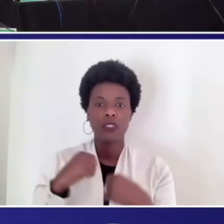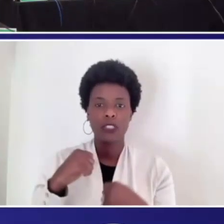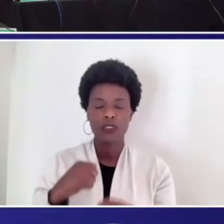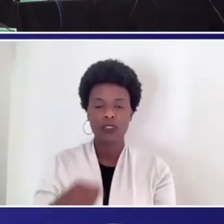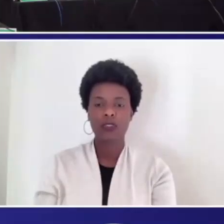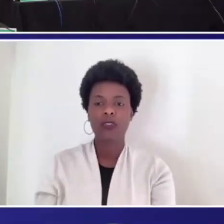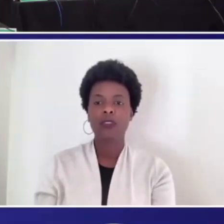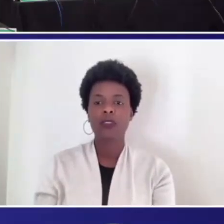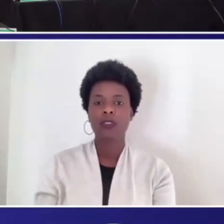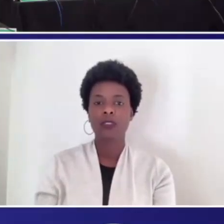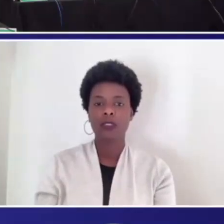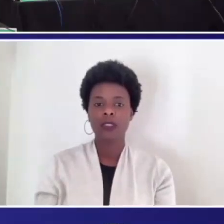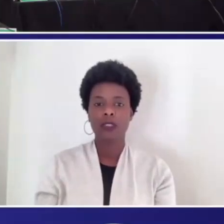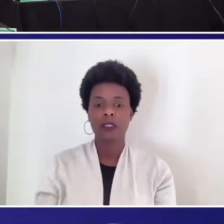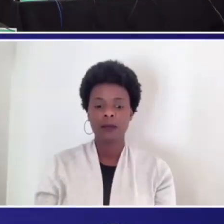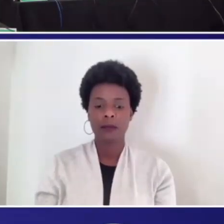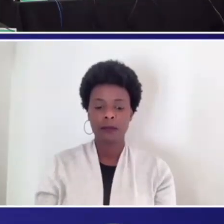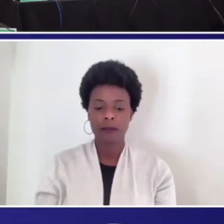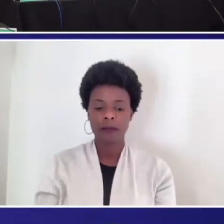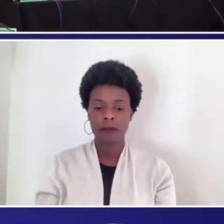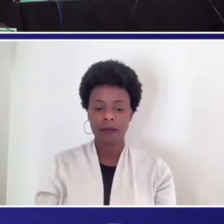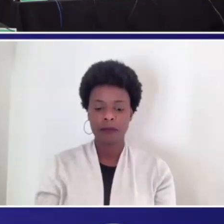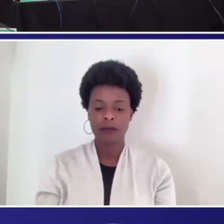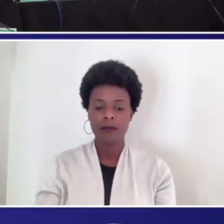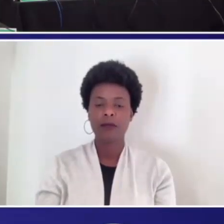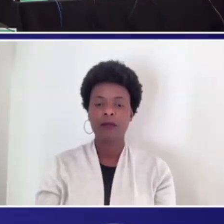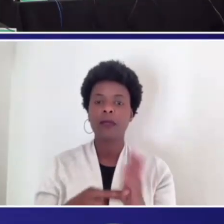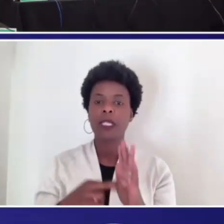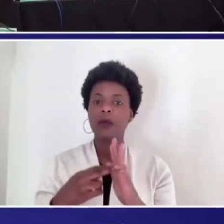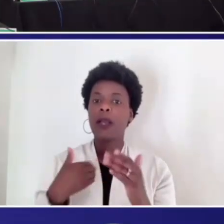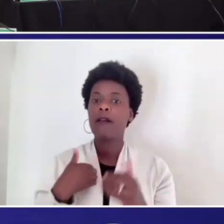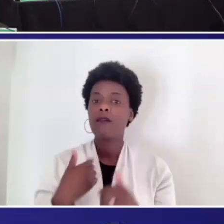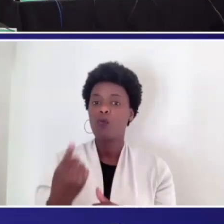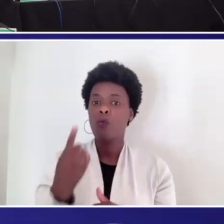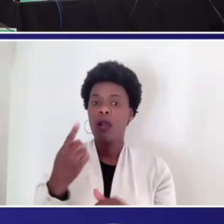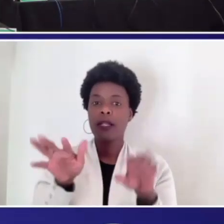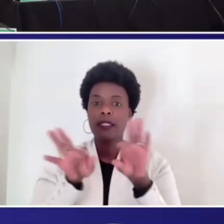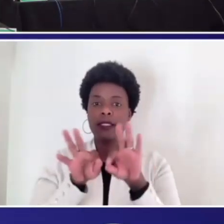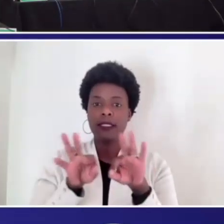we would have one degree, which is in the agriculture,